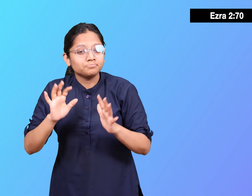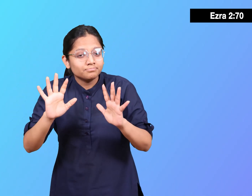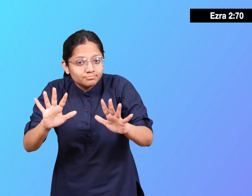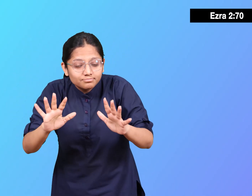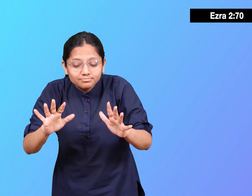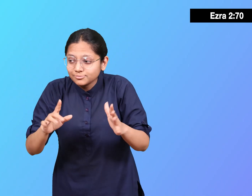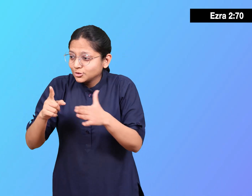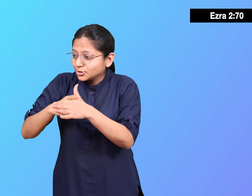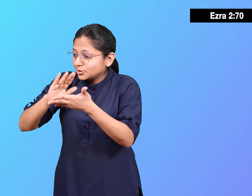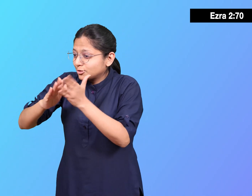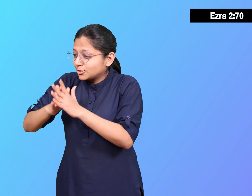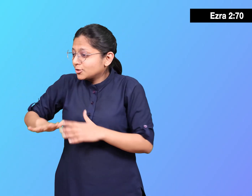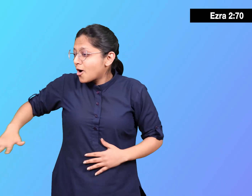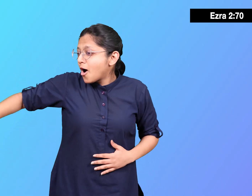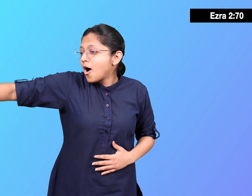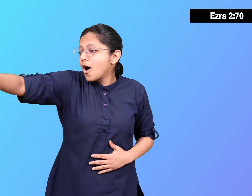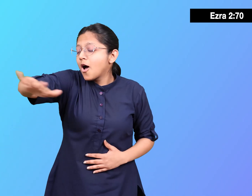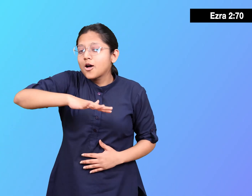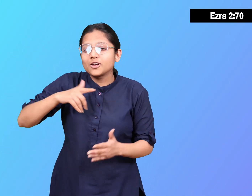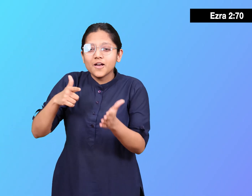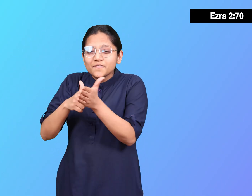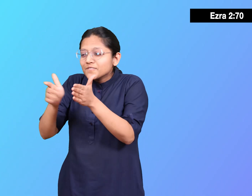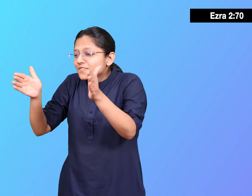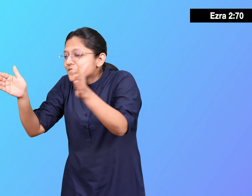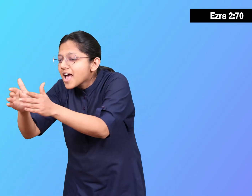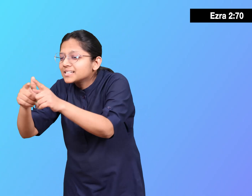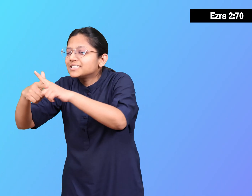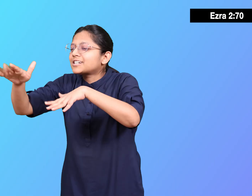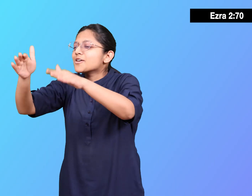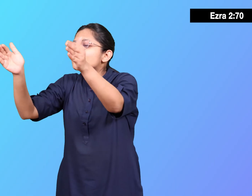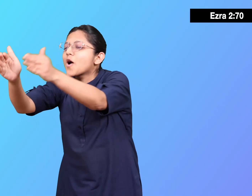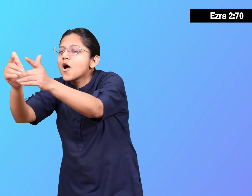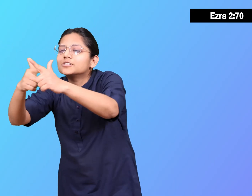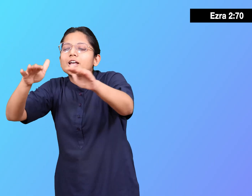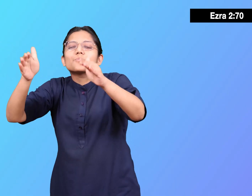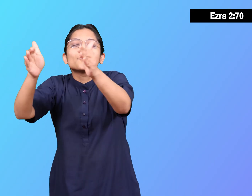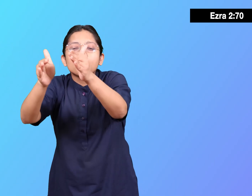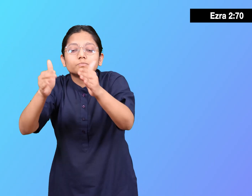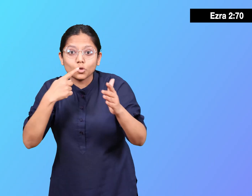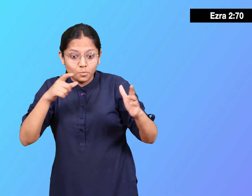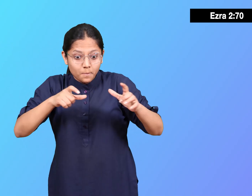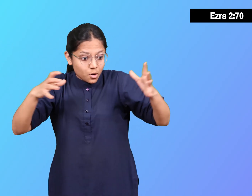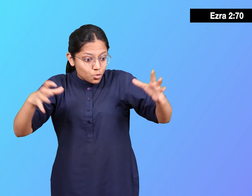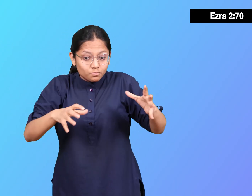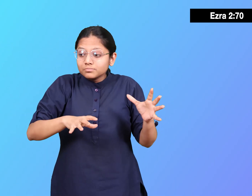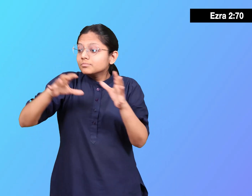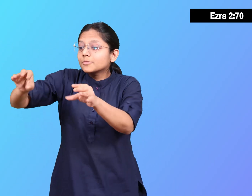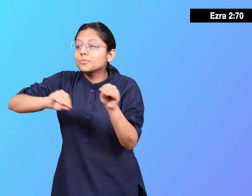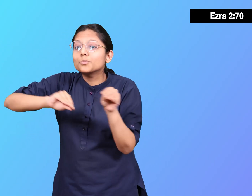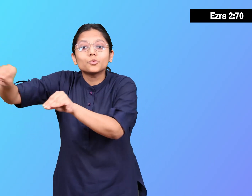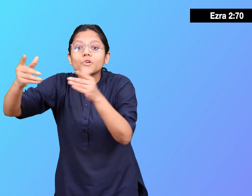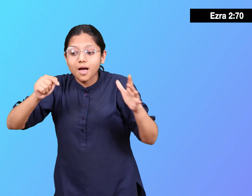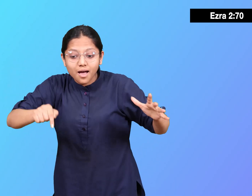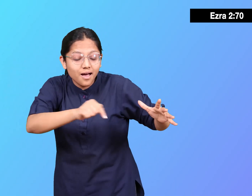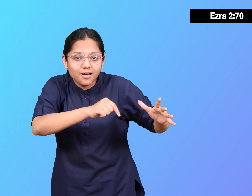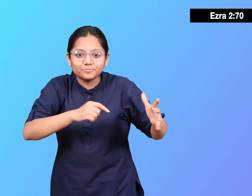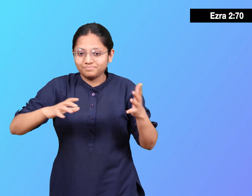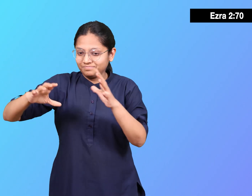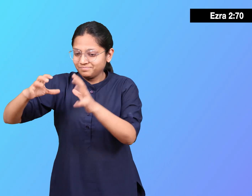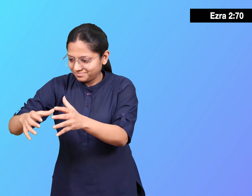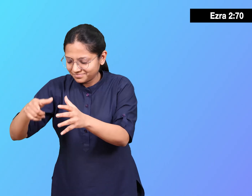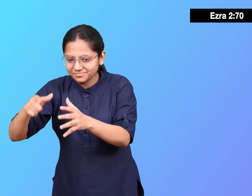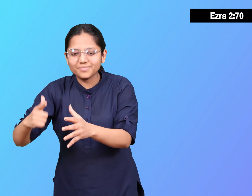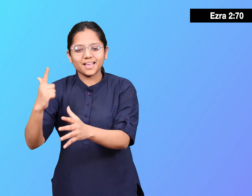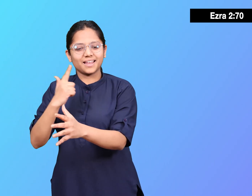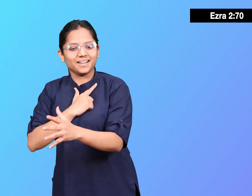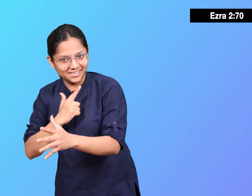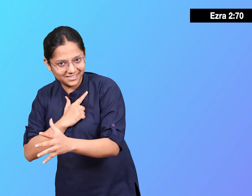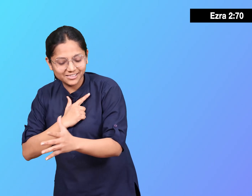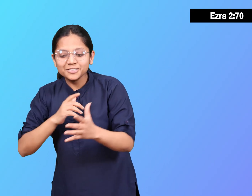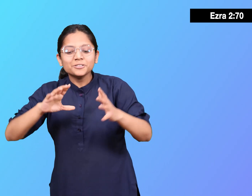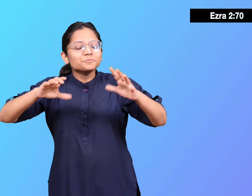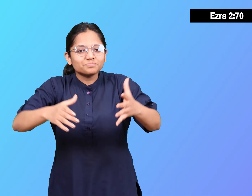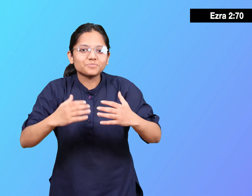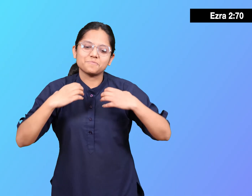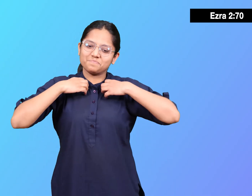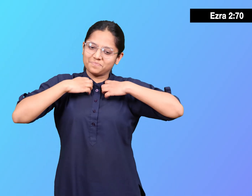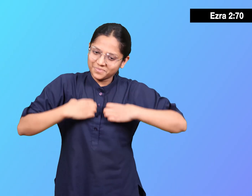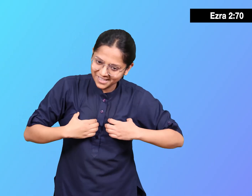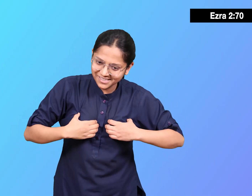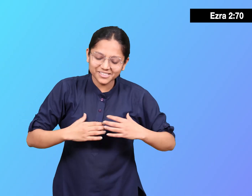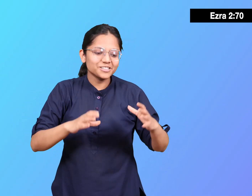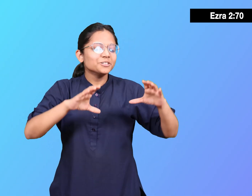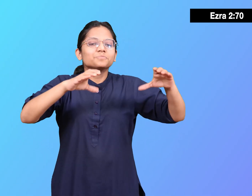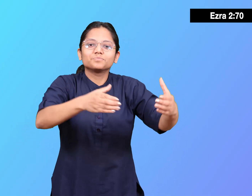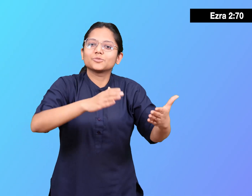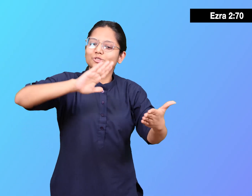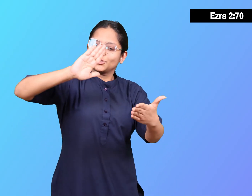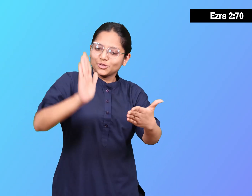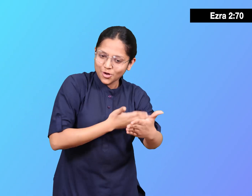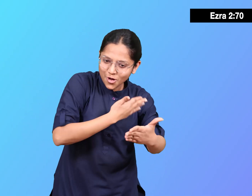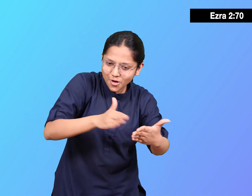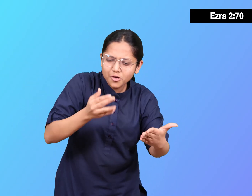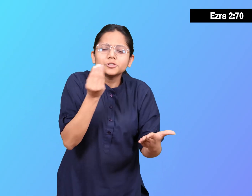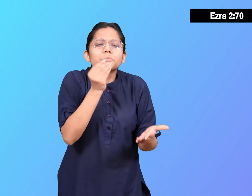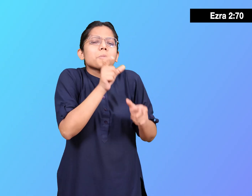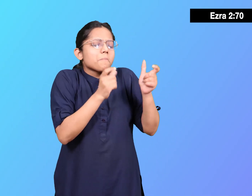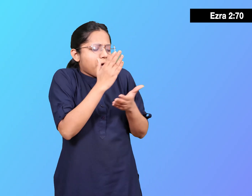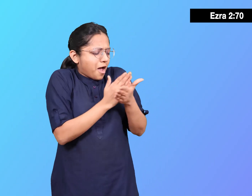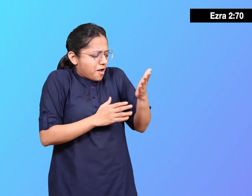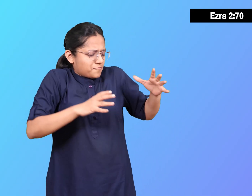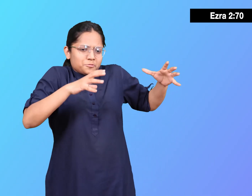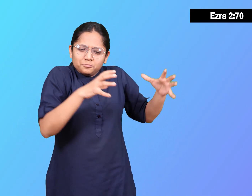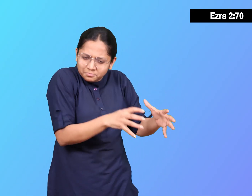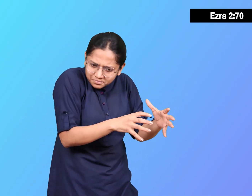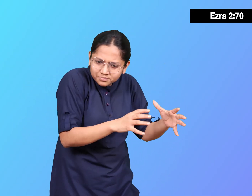So the priests, Levites and some of the other people moved to Jerusalem and the area around it. This group included the Temple singers,